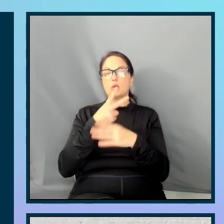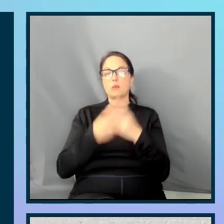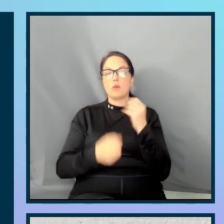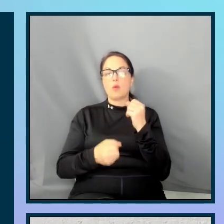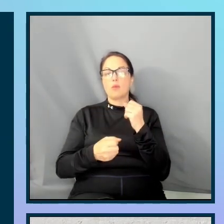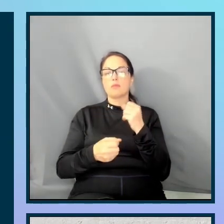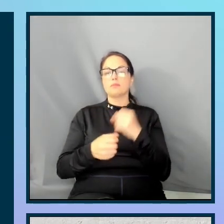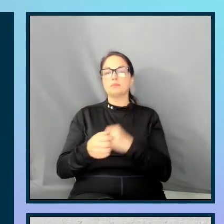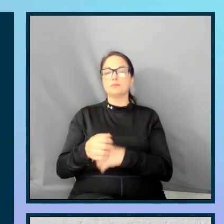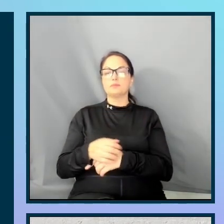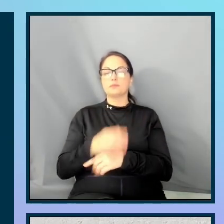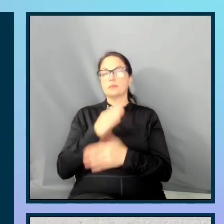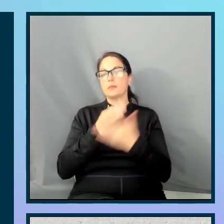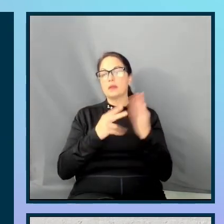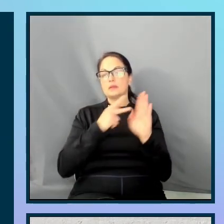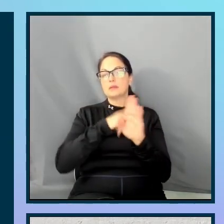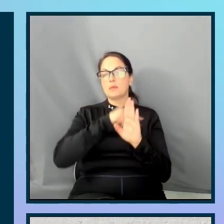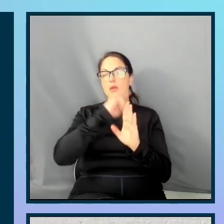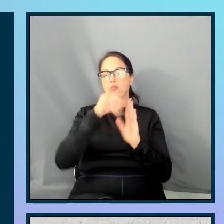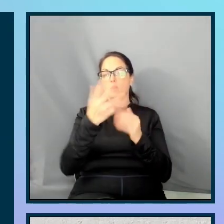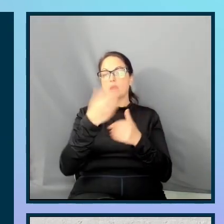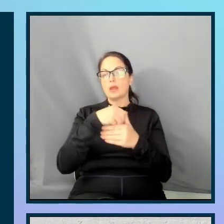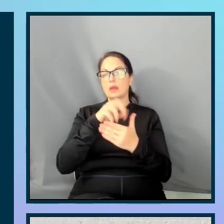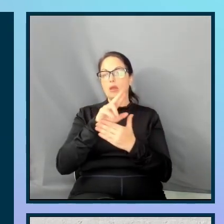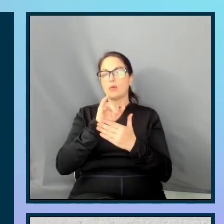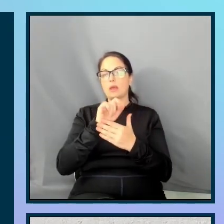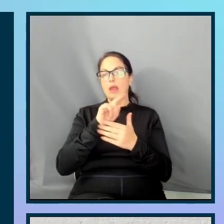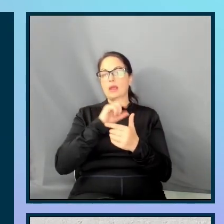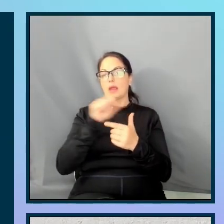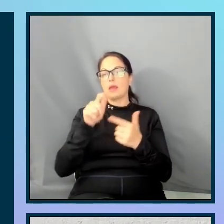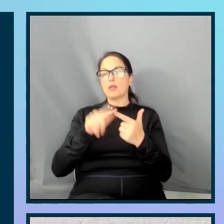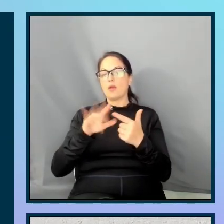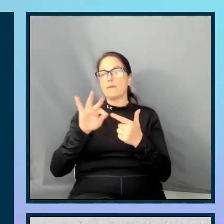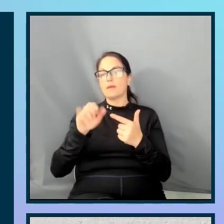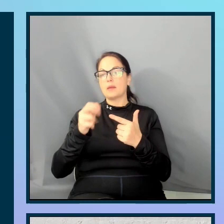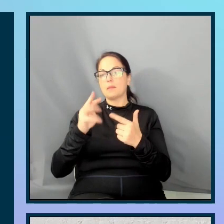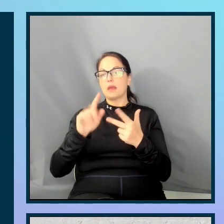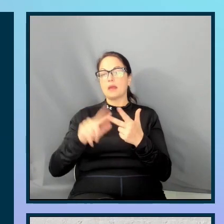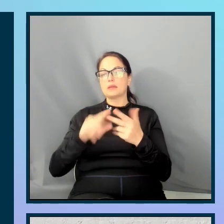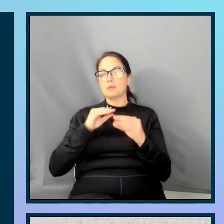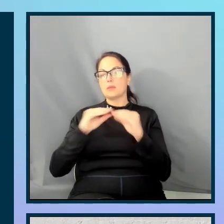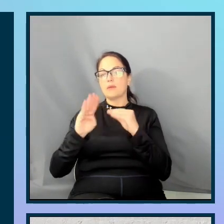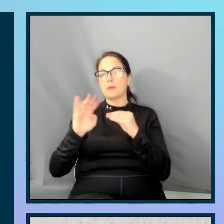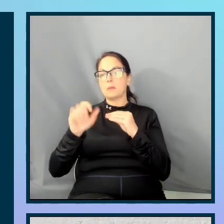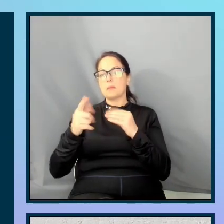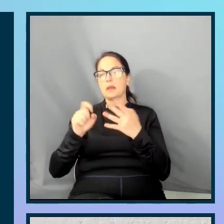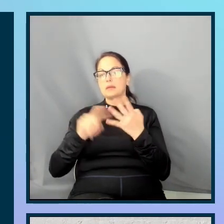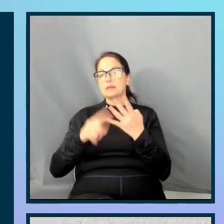Some projects were in React, some were in Figma, some were fixing bugs and others were making them.